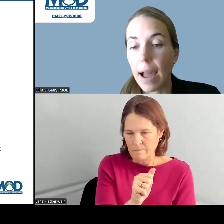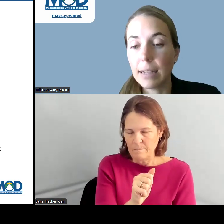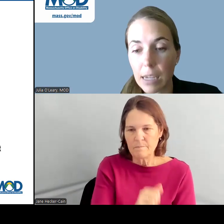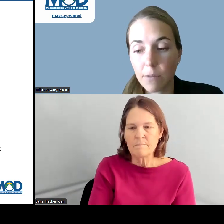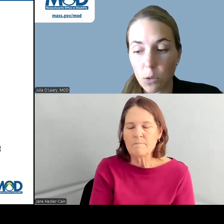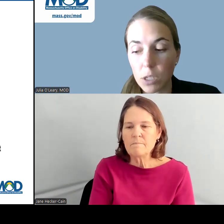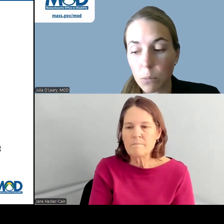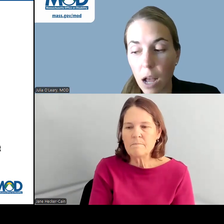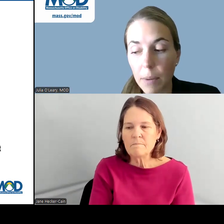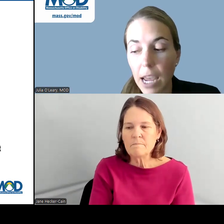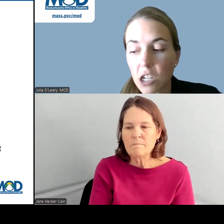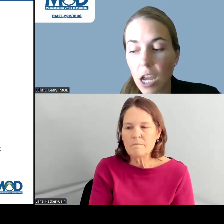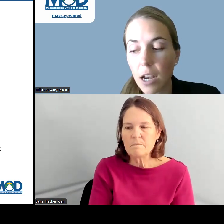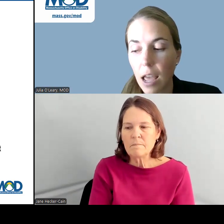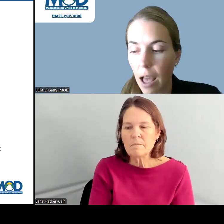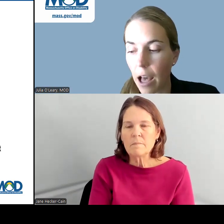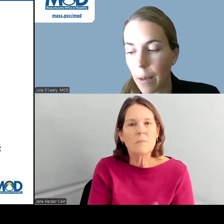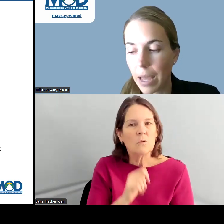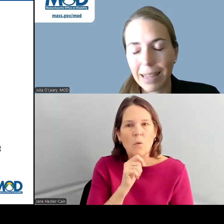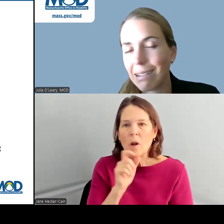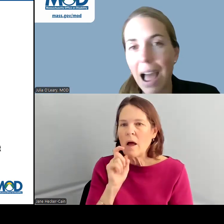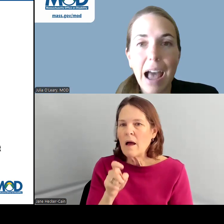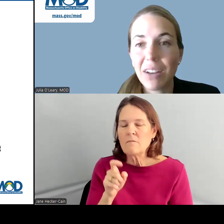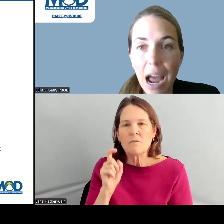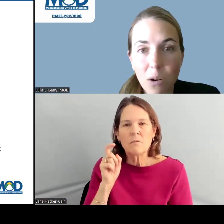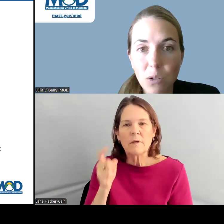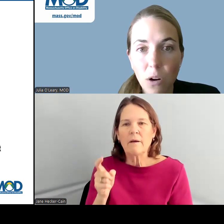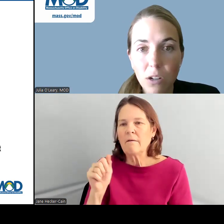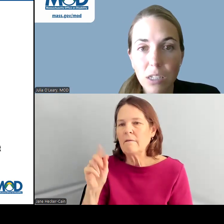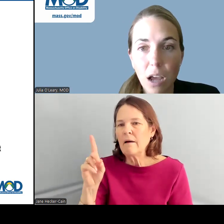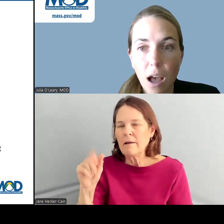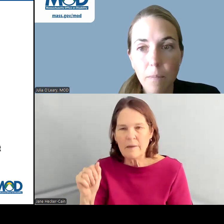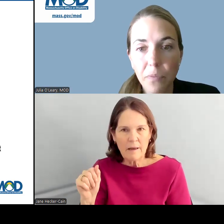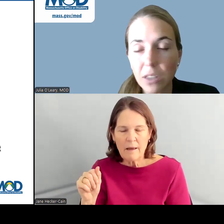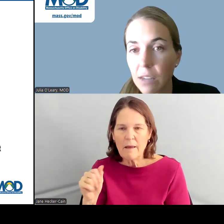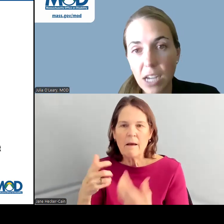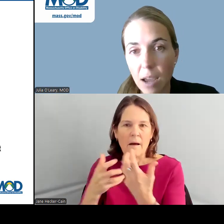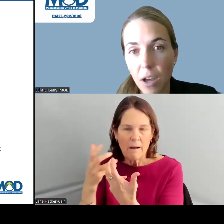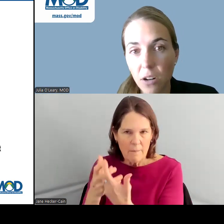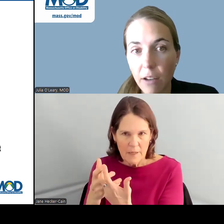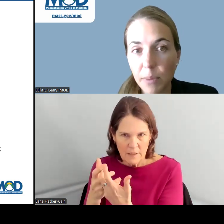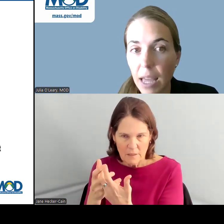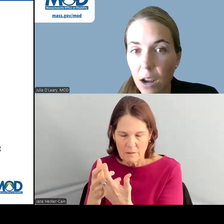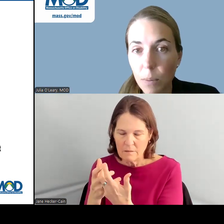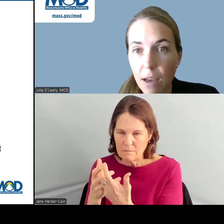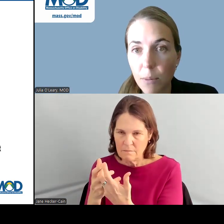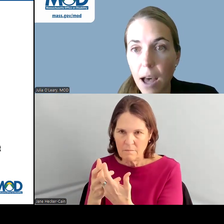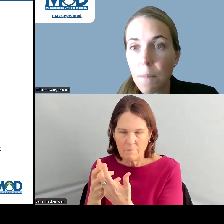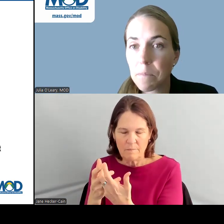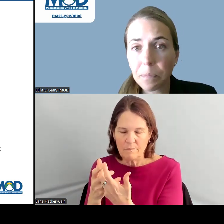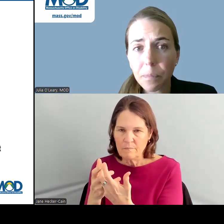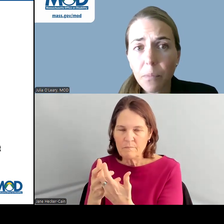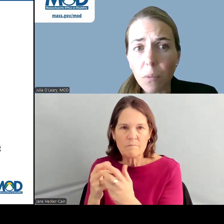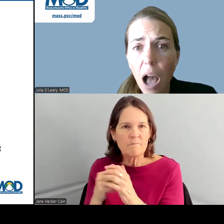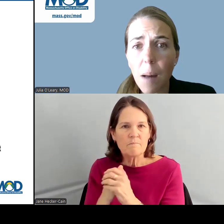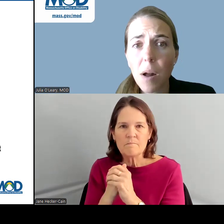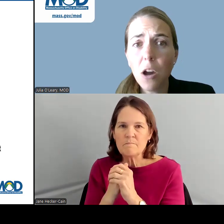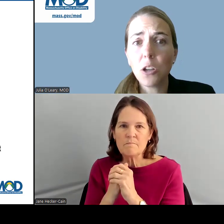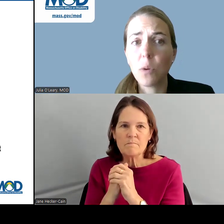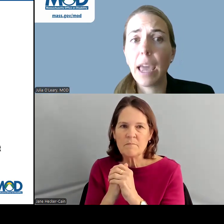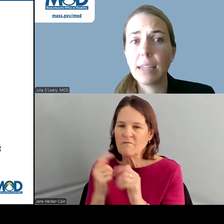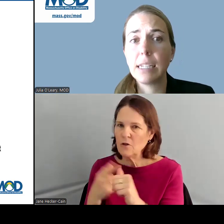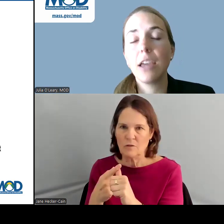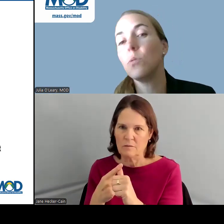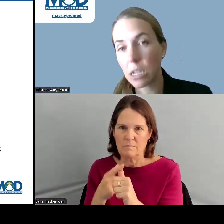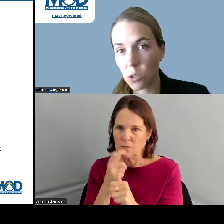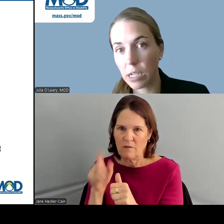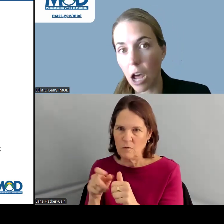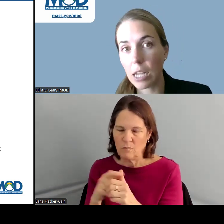So, you do not have to provide leave as a reasonable accommodation, and like not have it count towards the leave time under FMLA or PFML.